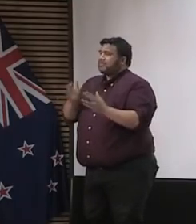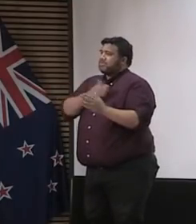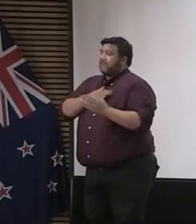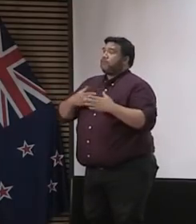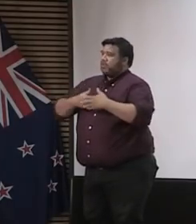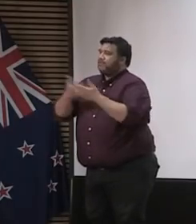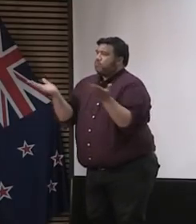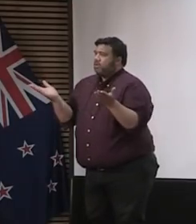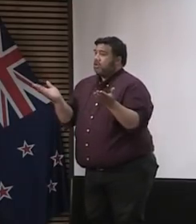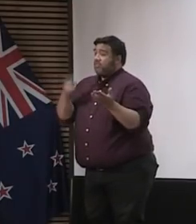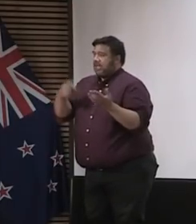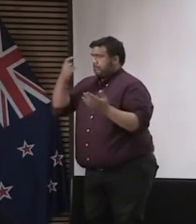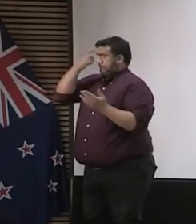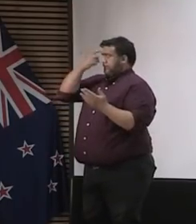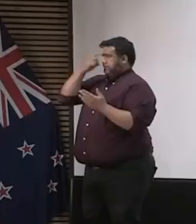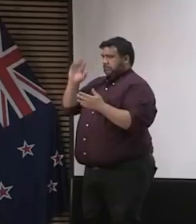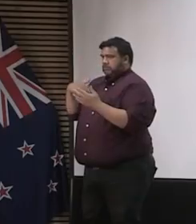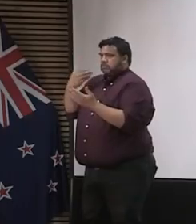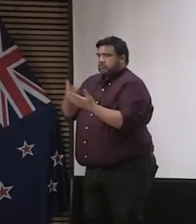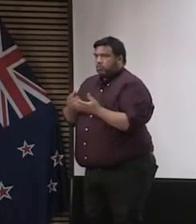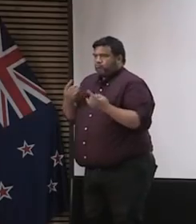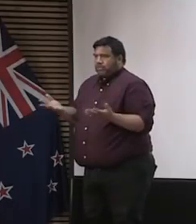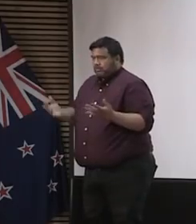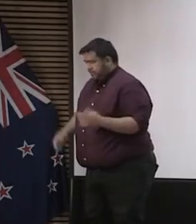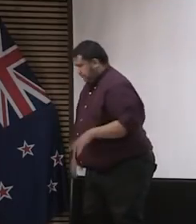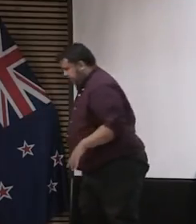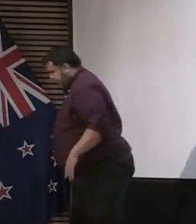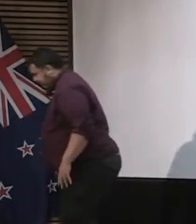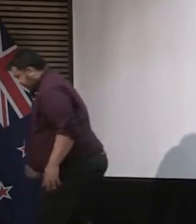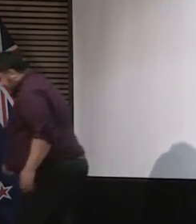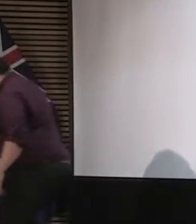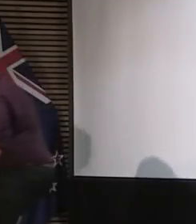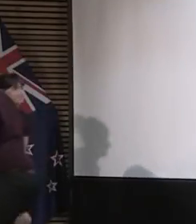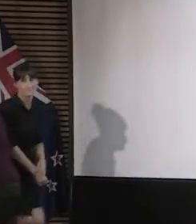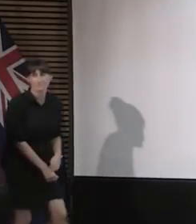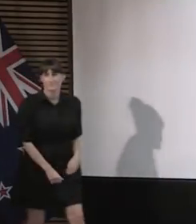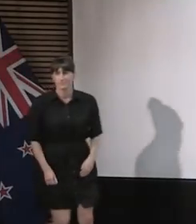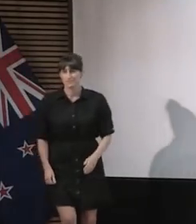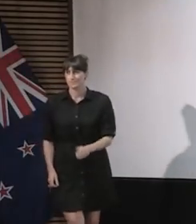That has beentop of our mind for all of ourplanning. >> . . are still seasoning foradditional funding